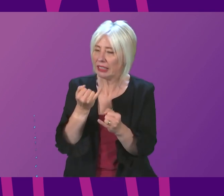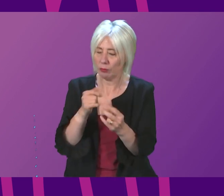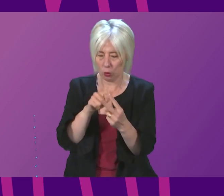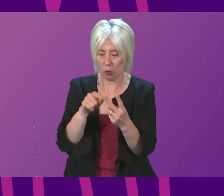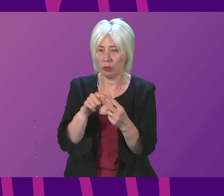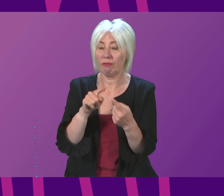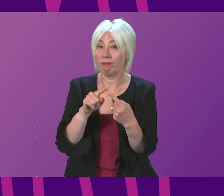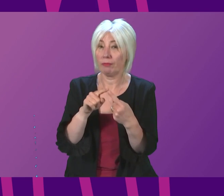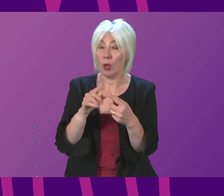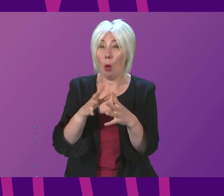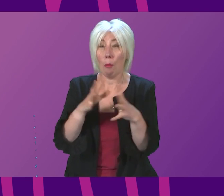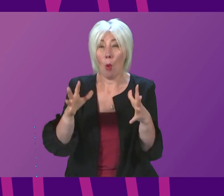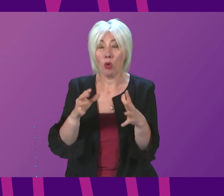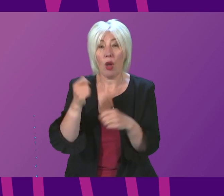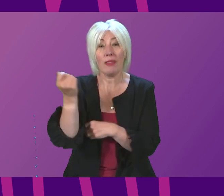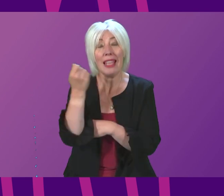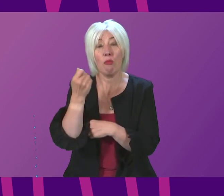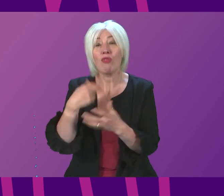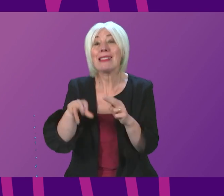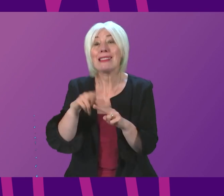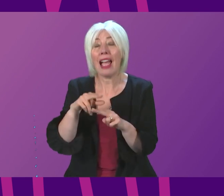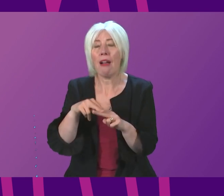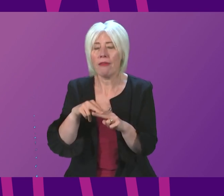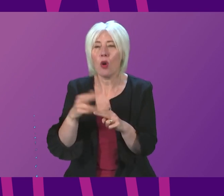The majority of temporary staffing comes from the staff bank.